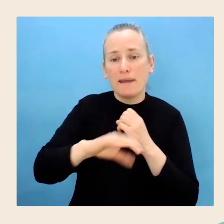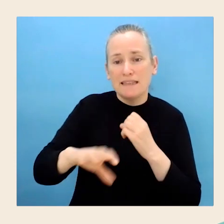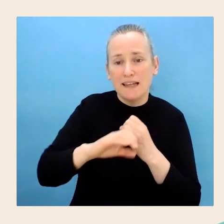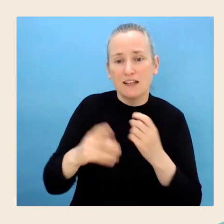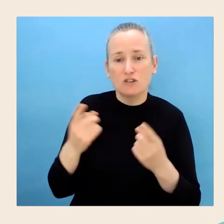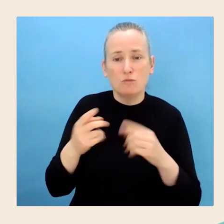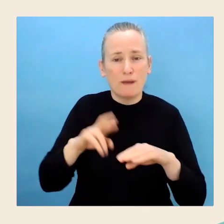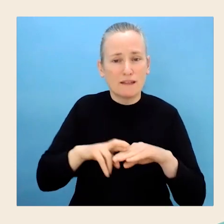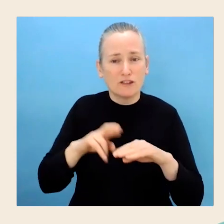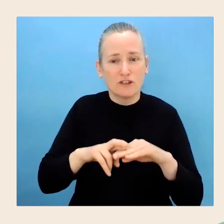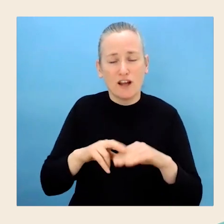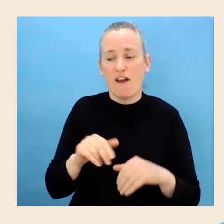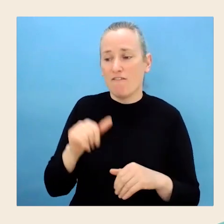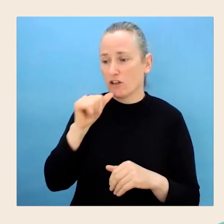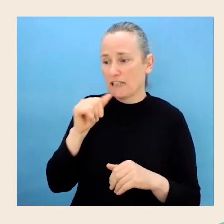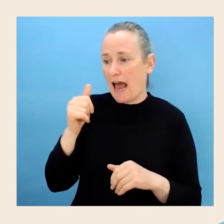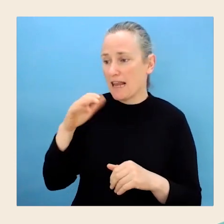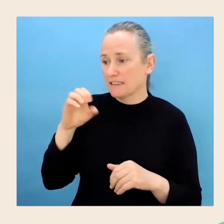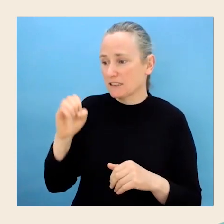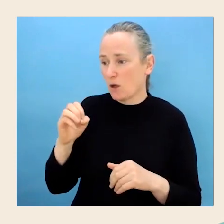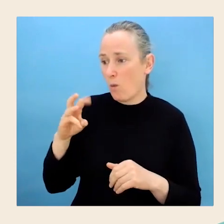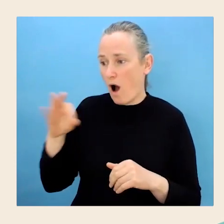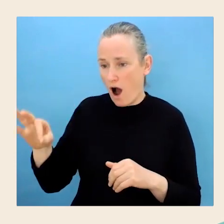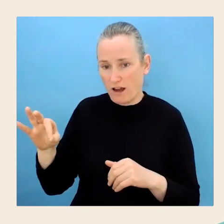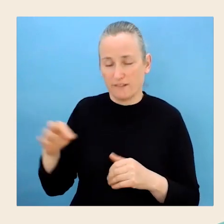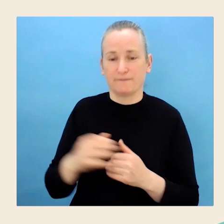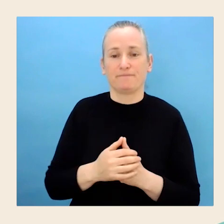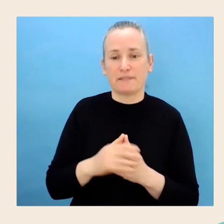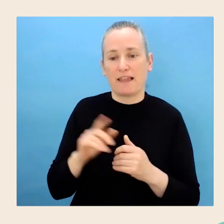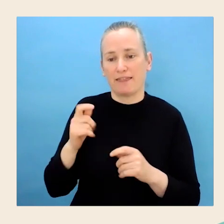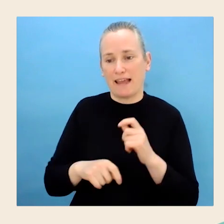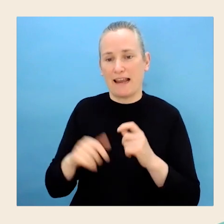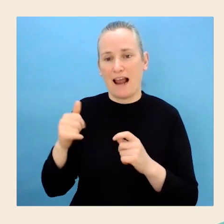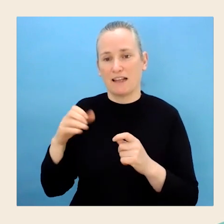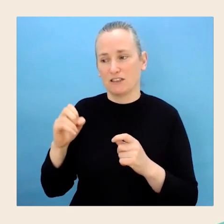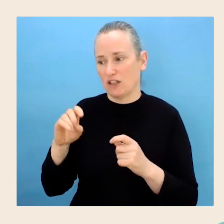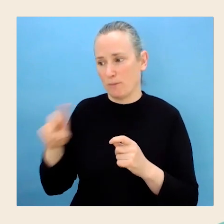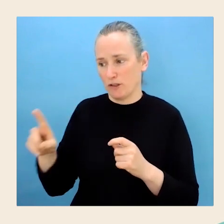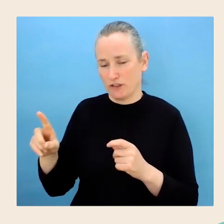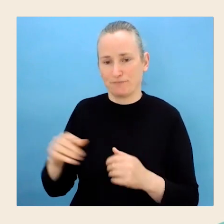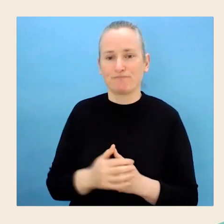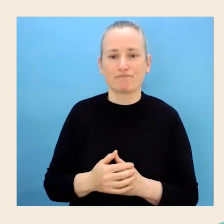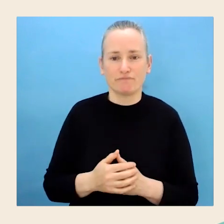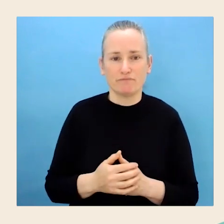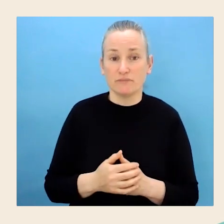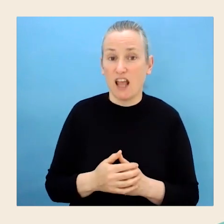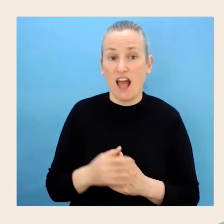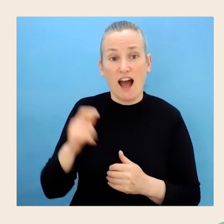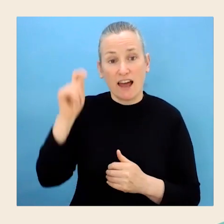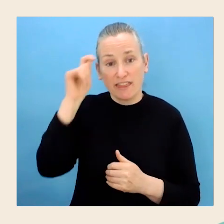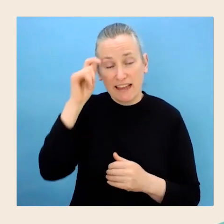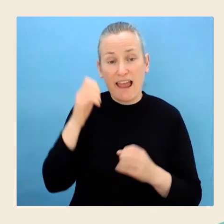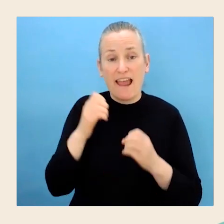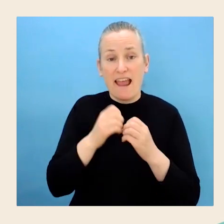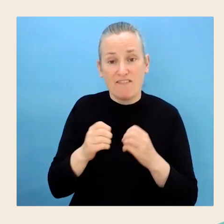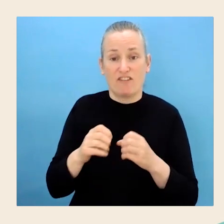Well, I think every industry, every field, frankly has a really long way to go.